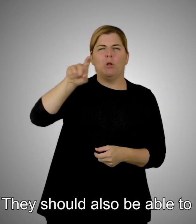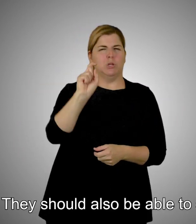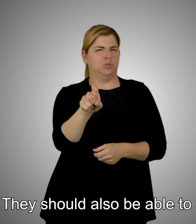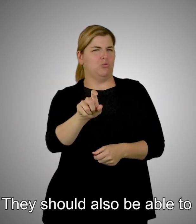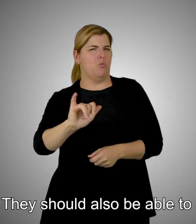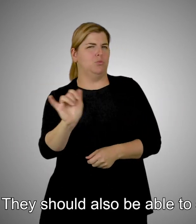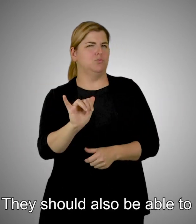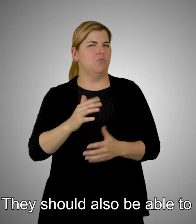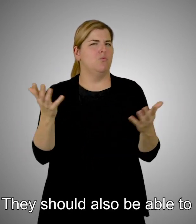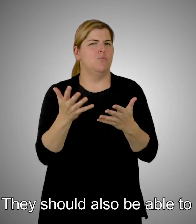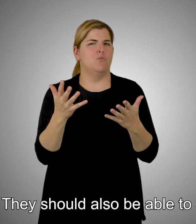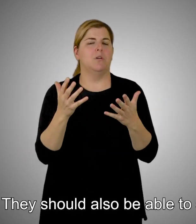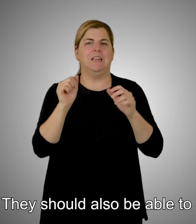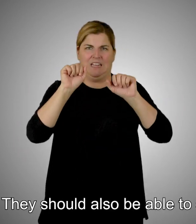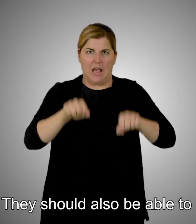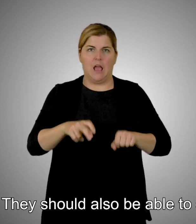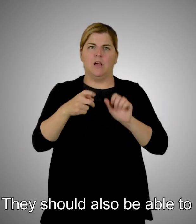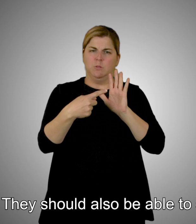They should also be able to show